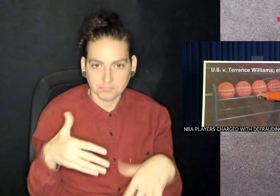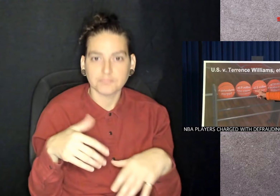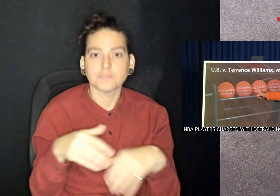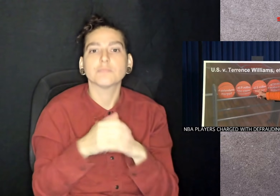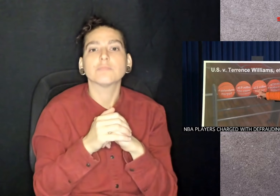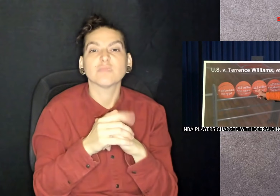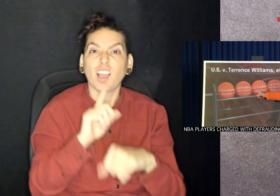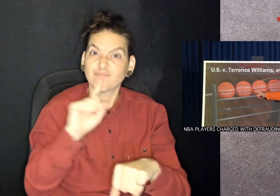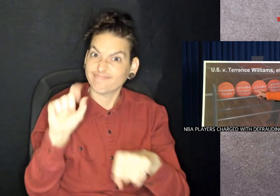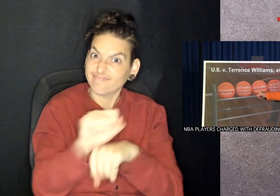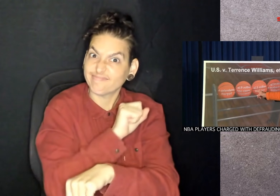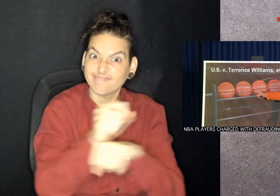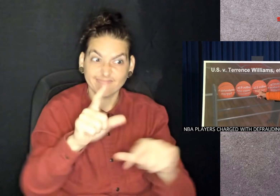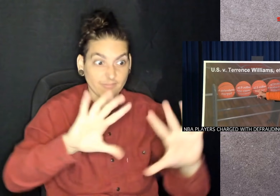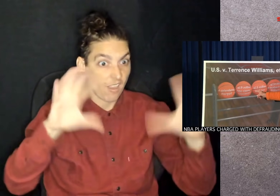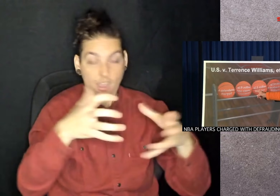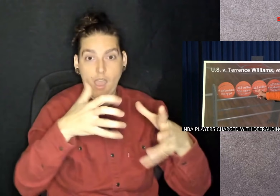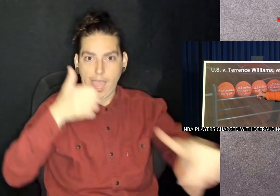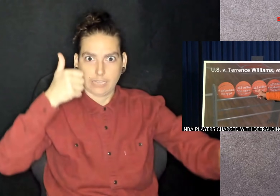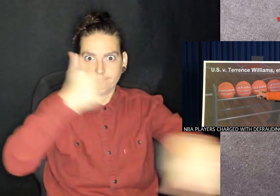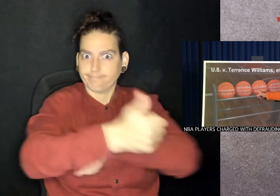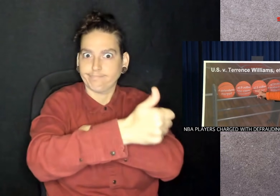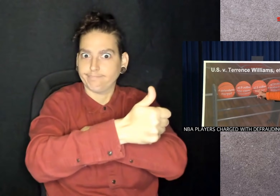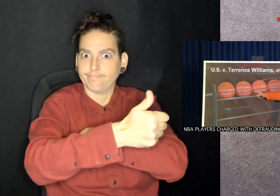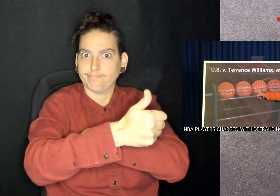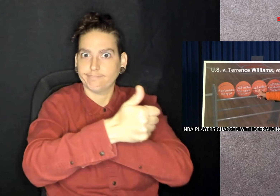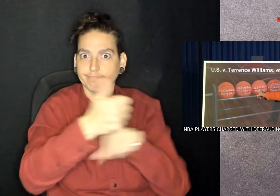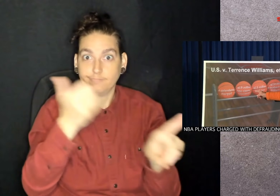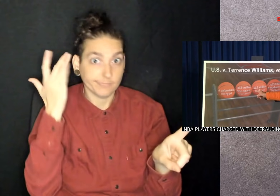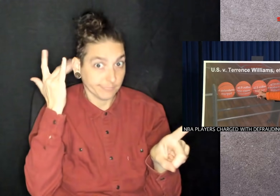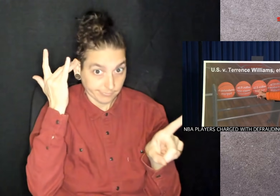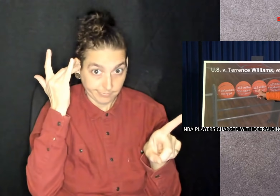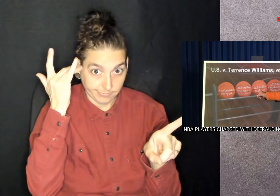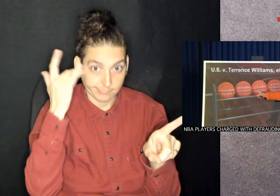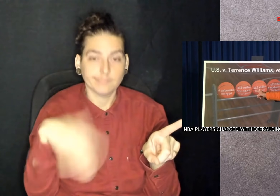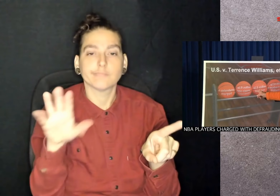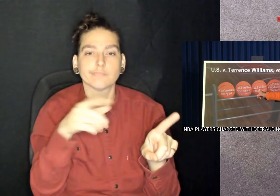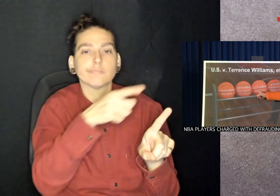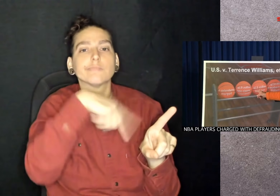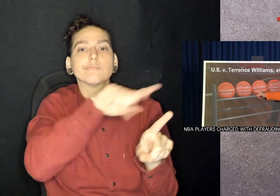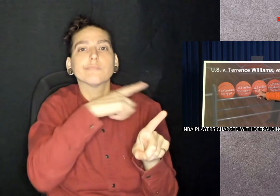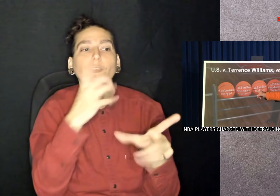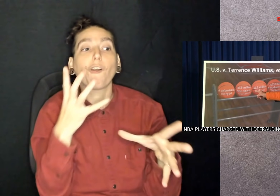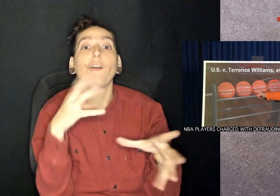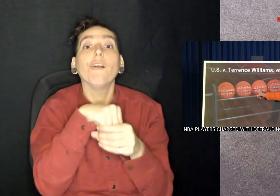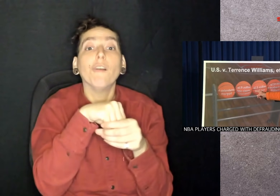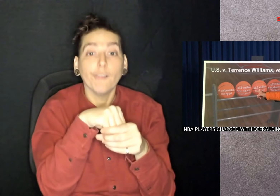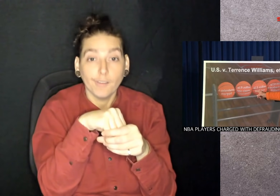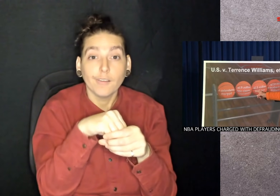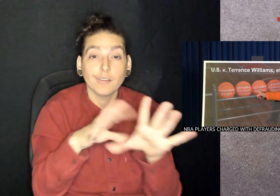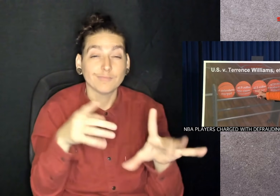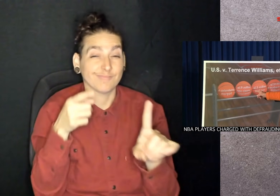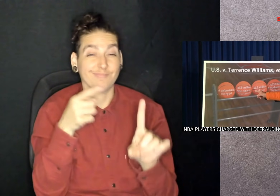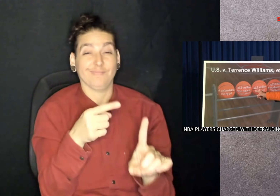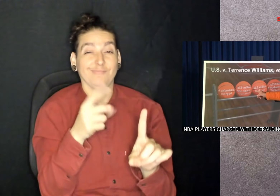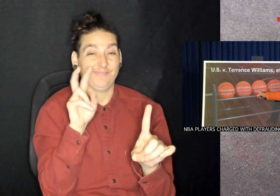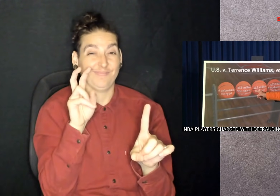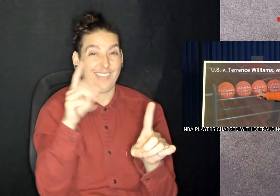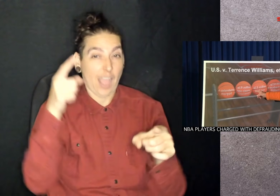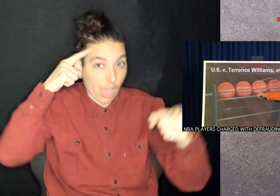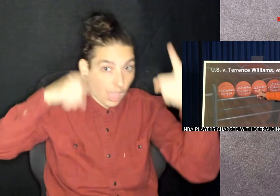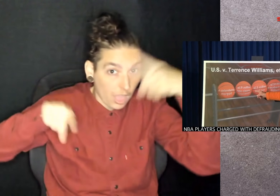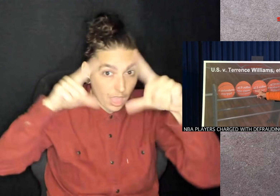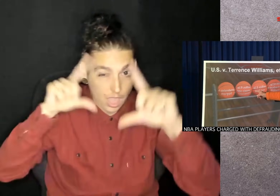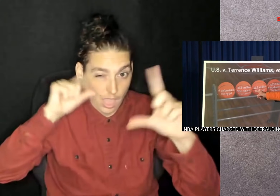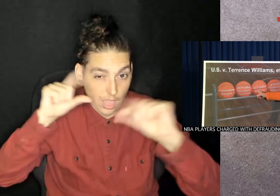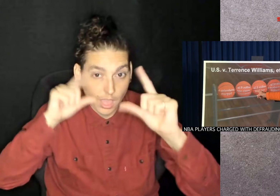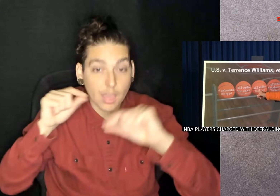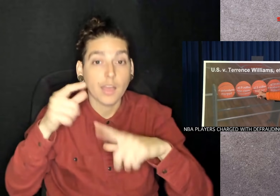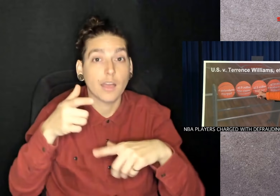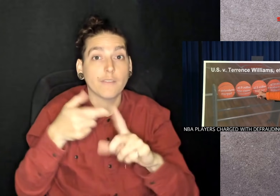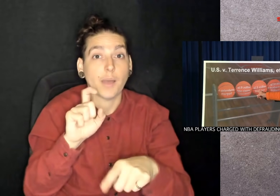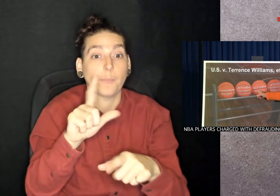player have been indicted on charges they participated in a conspiracy from 2017 through